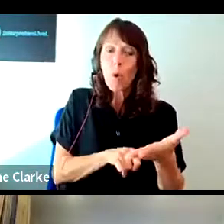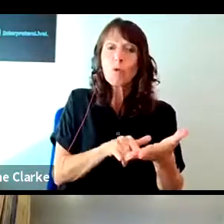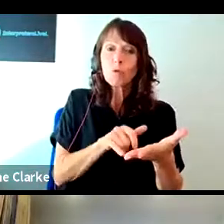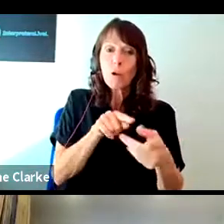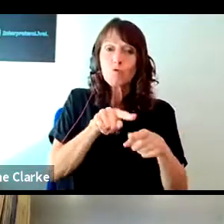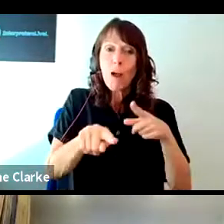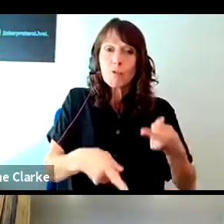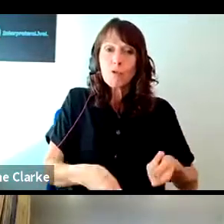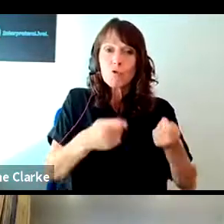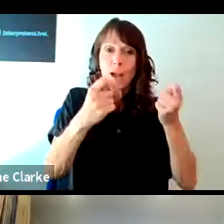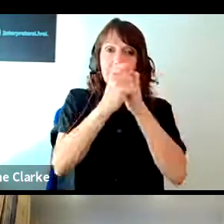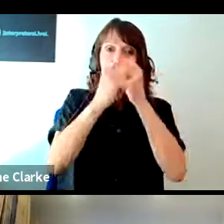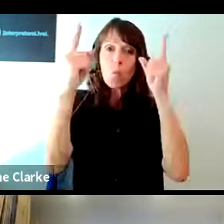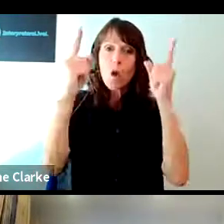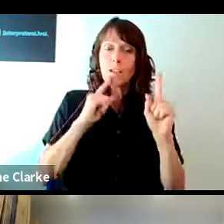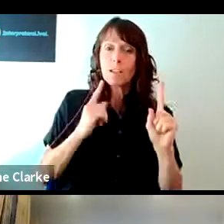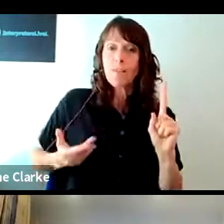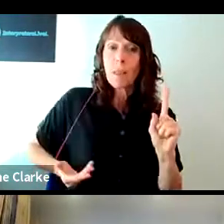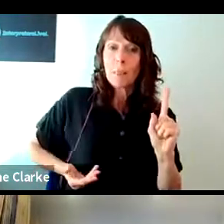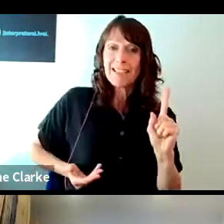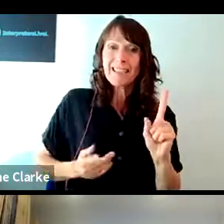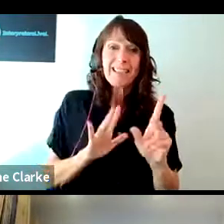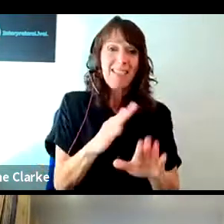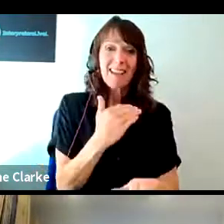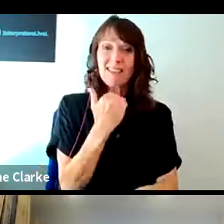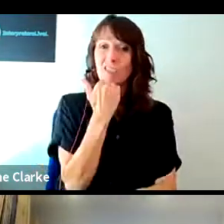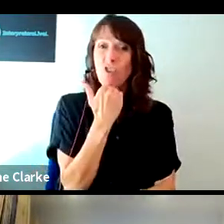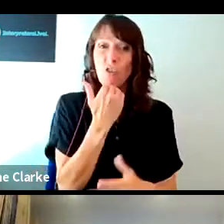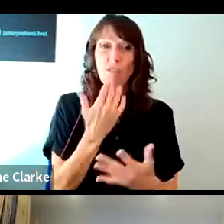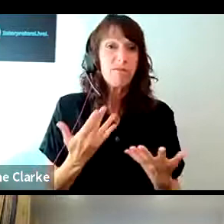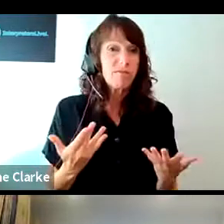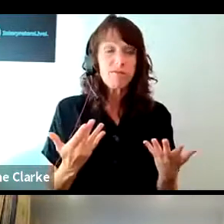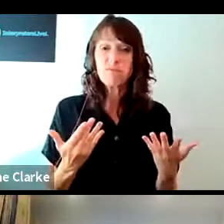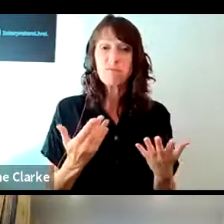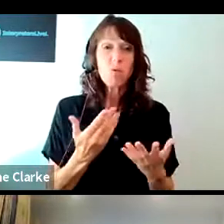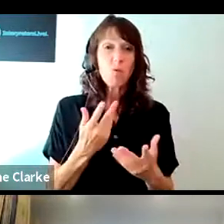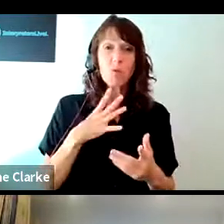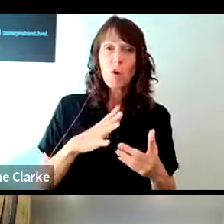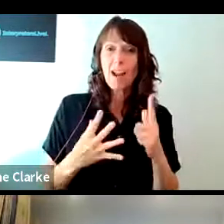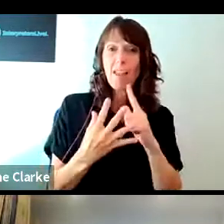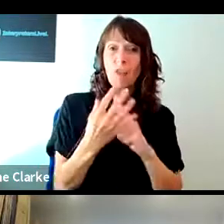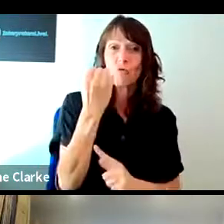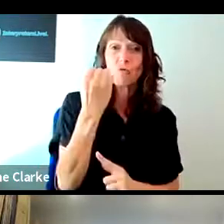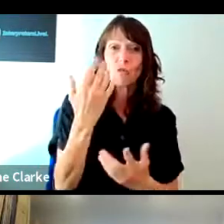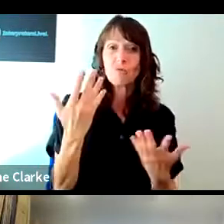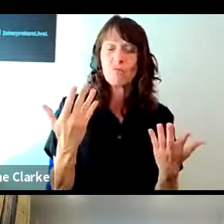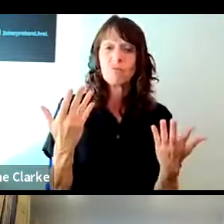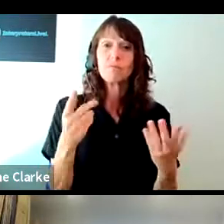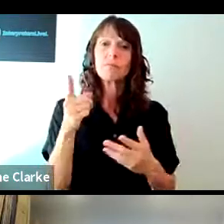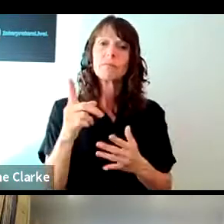And even that is not getting the results that we. Oh, that's really interesting, Lori,